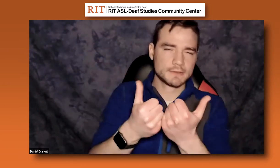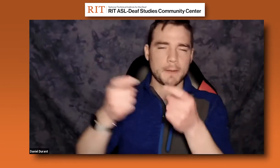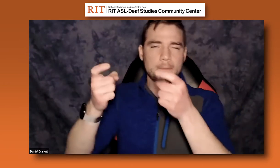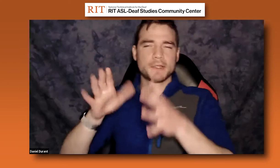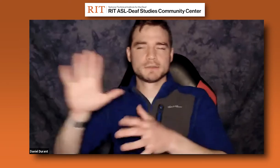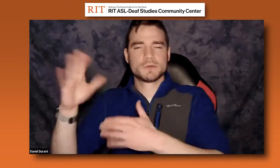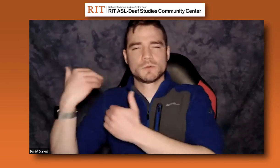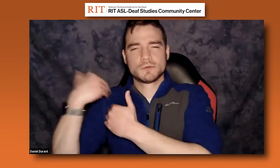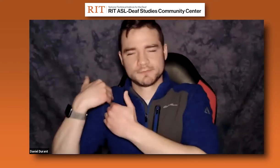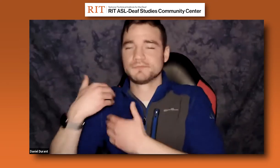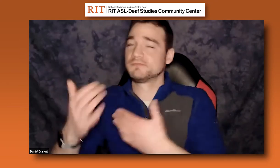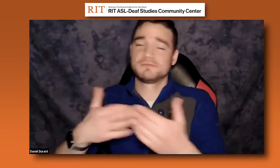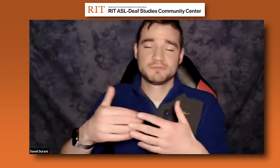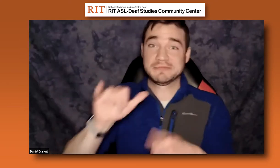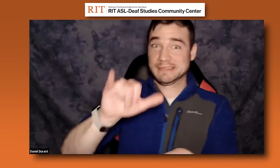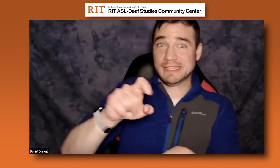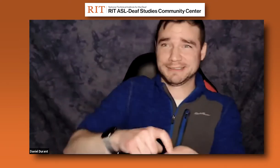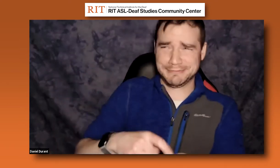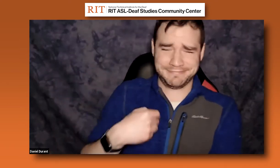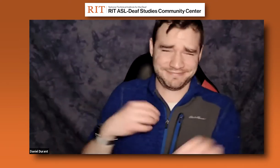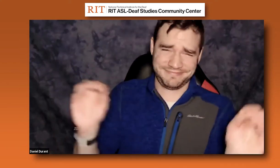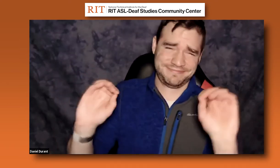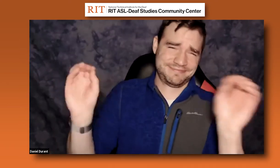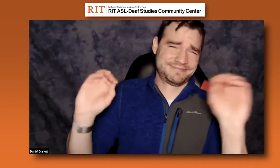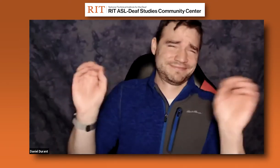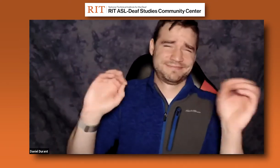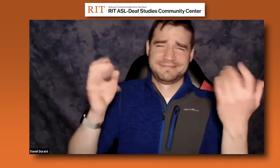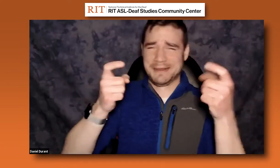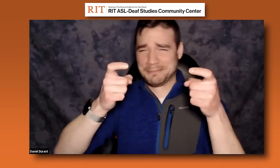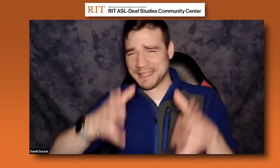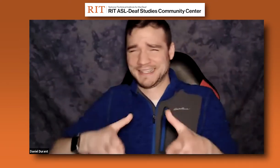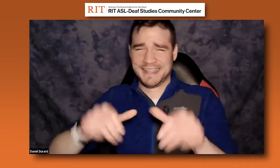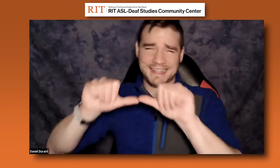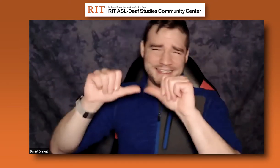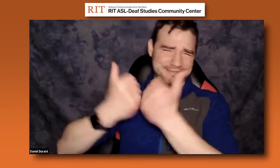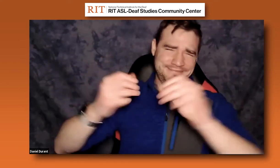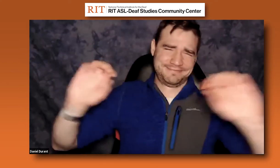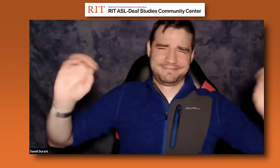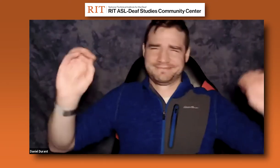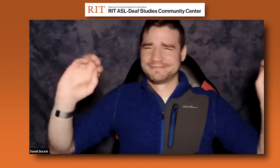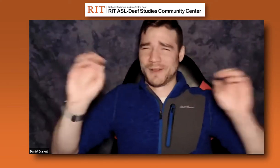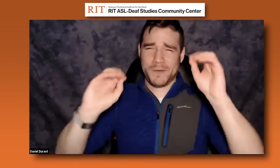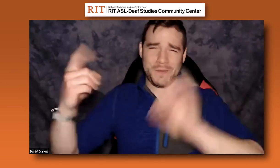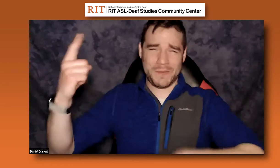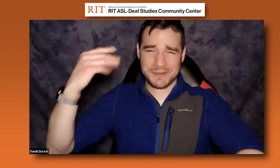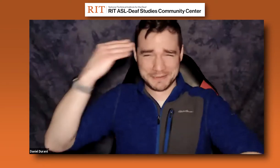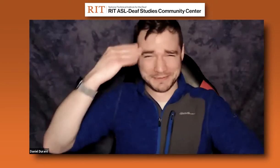That's basically the agency or manager's job. At that time, I didn't have an agent, I didn't have a manager.